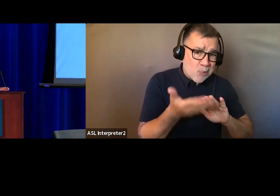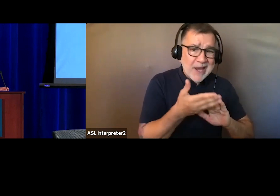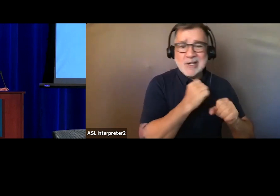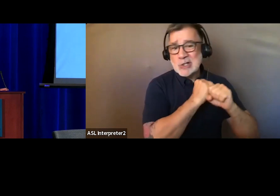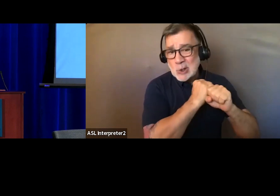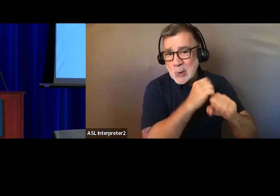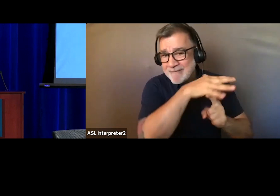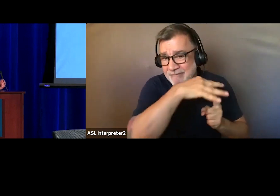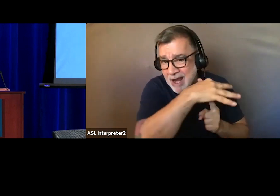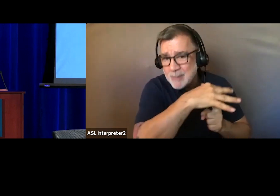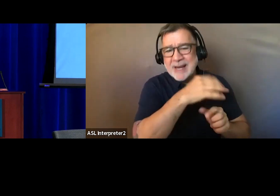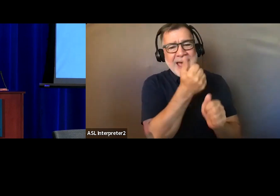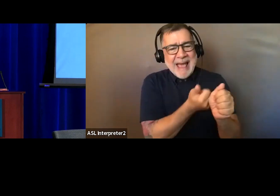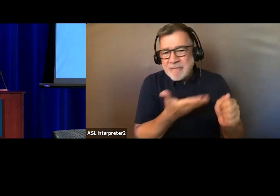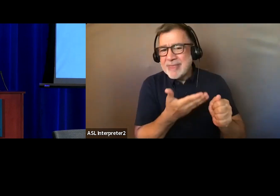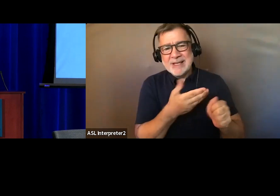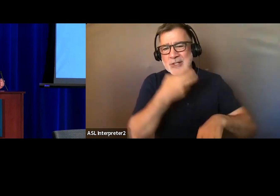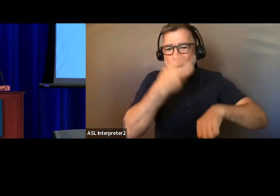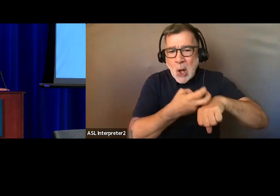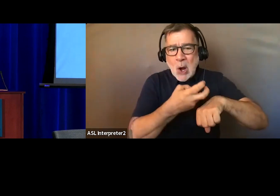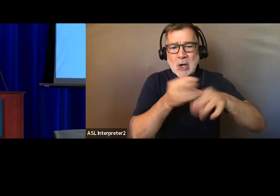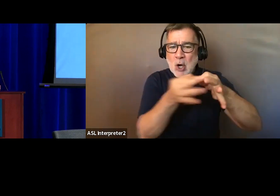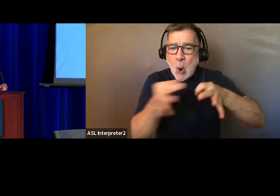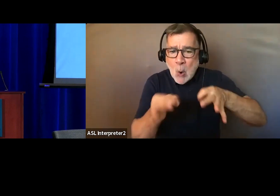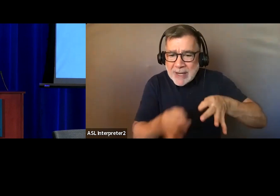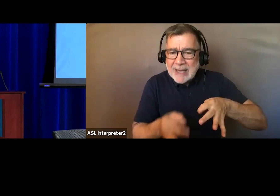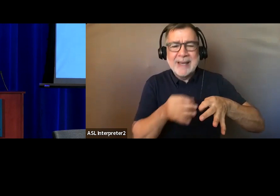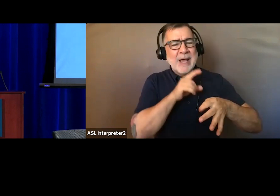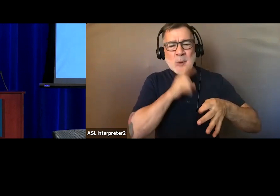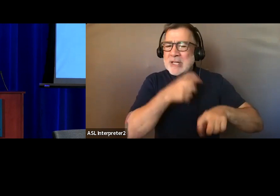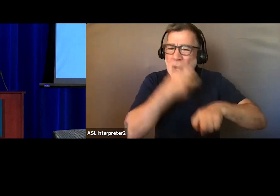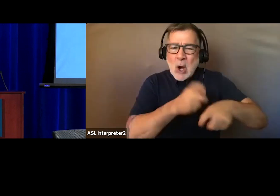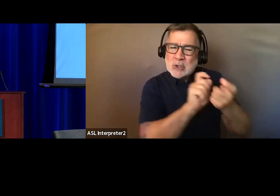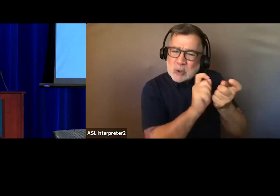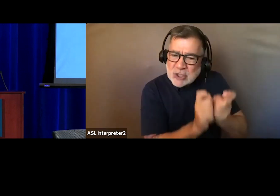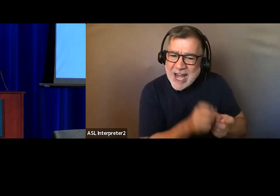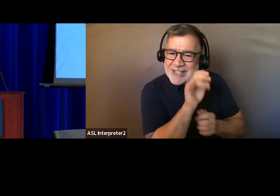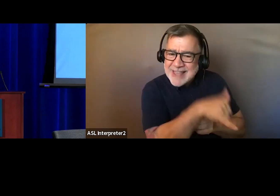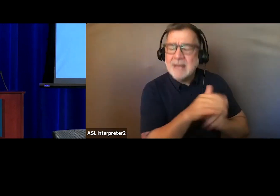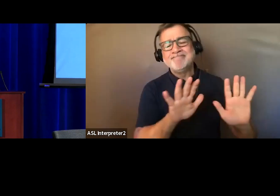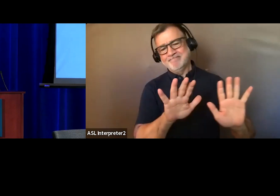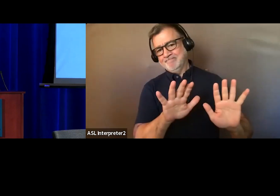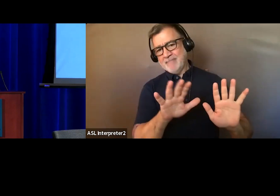everything's hard-coded, it's hard to make changes, it's expensive. So a few years ago, we went through this process